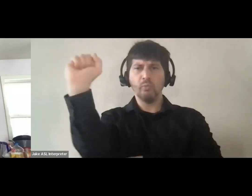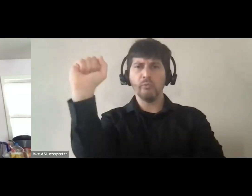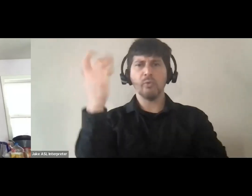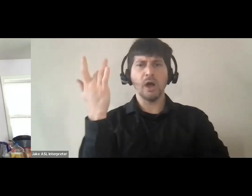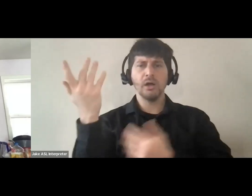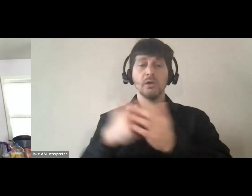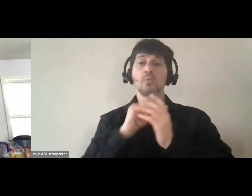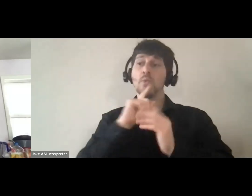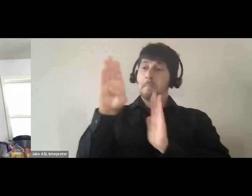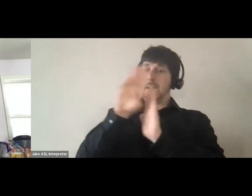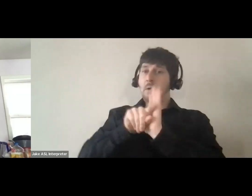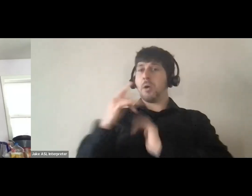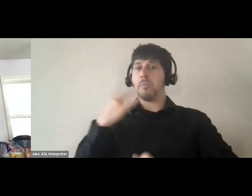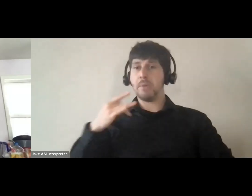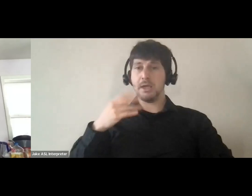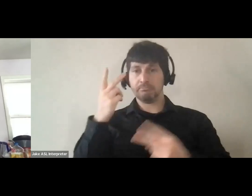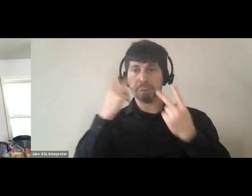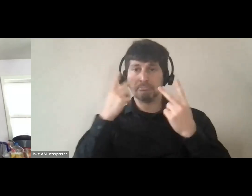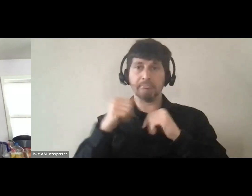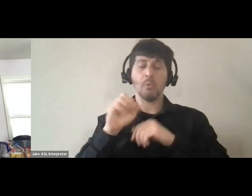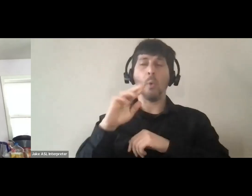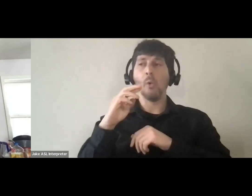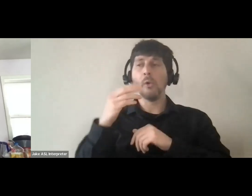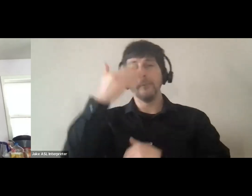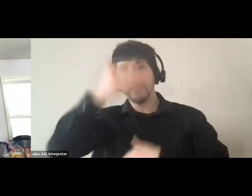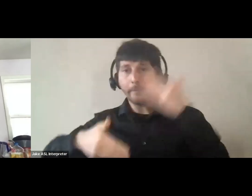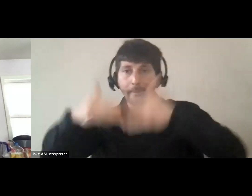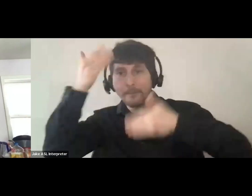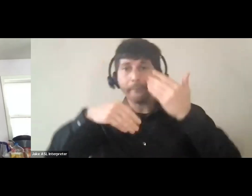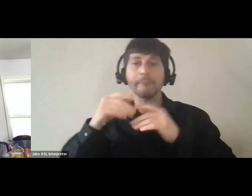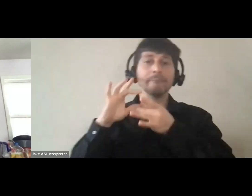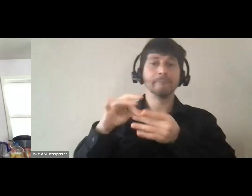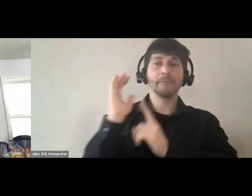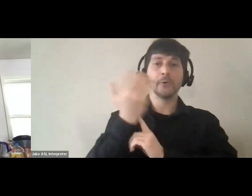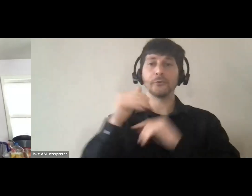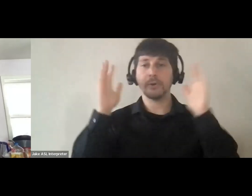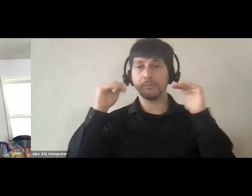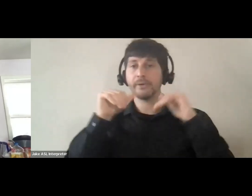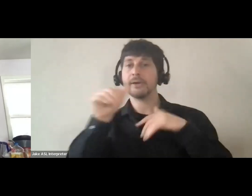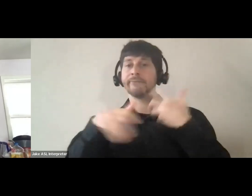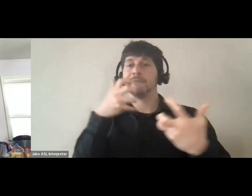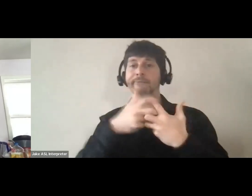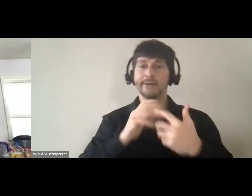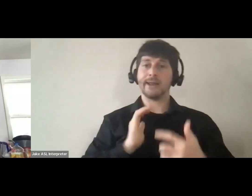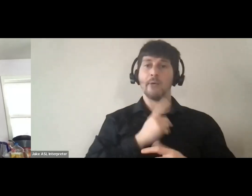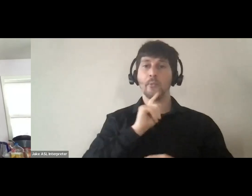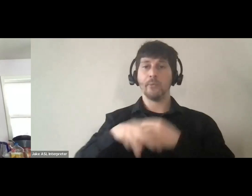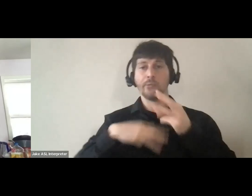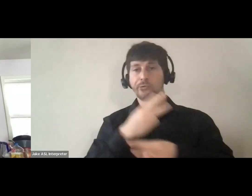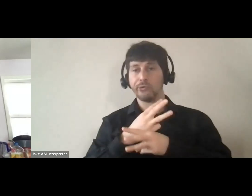So, we ask ourselves why are disabled Latinos not part of the movement? We often are in the background of things.